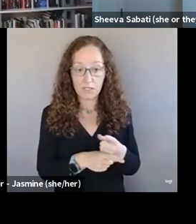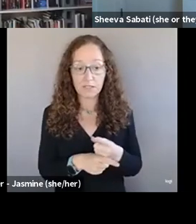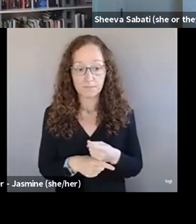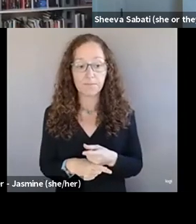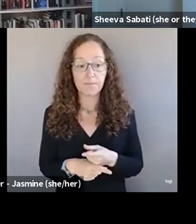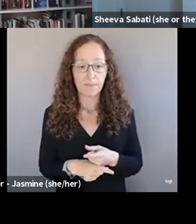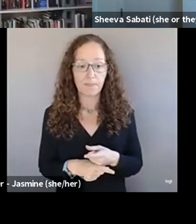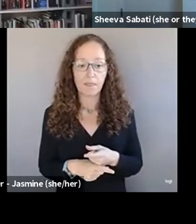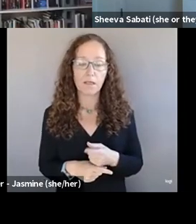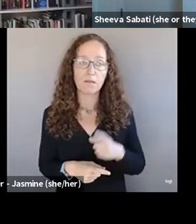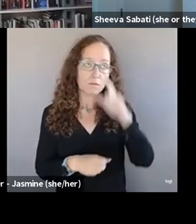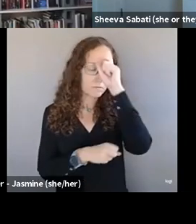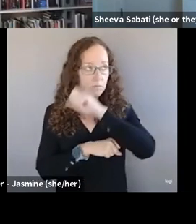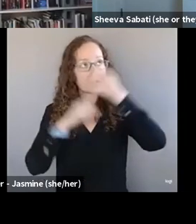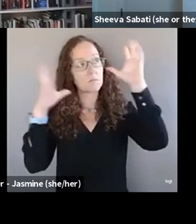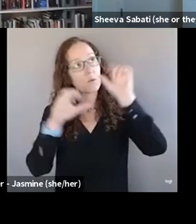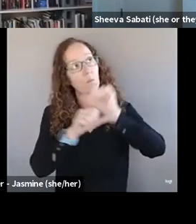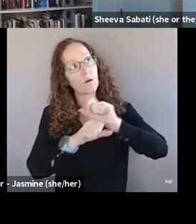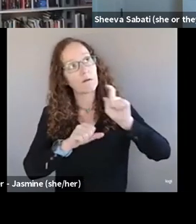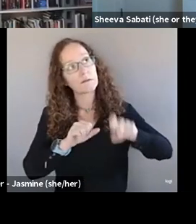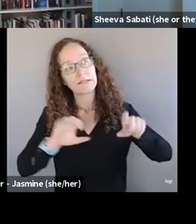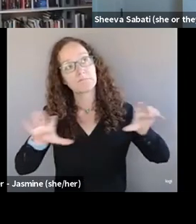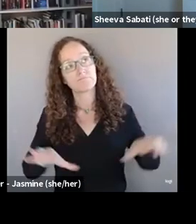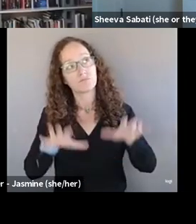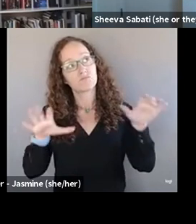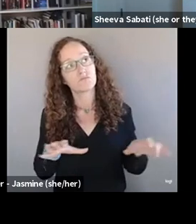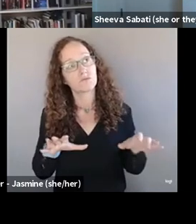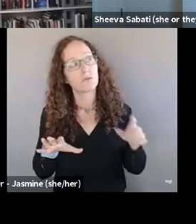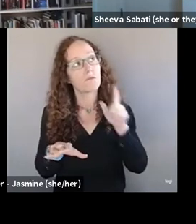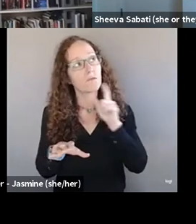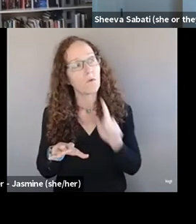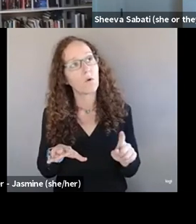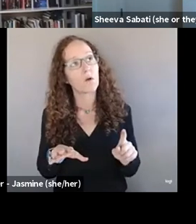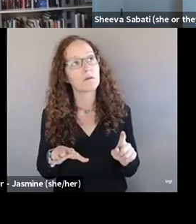is to do to, to let folks who need to, like, rest in the, in